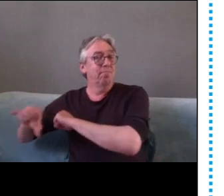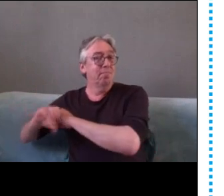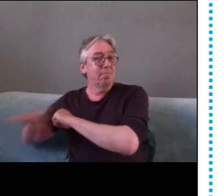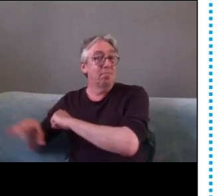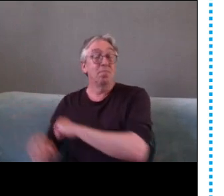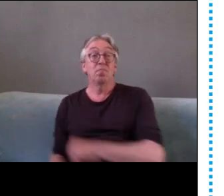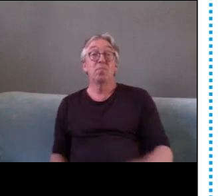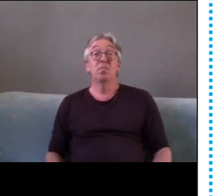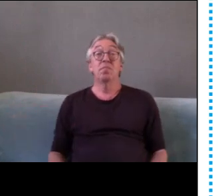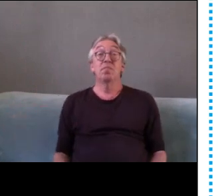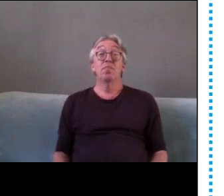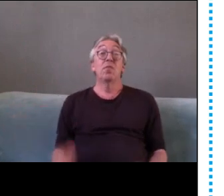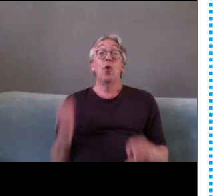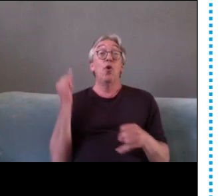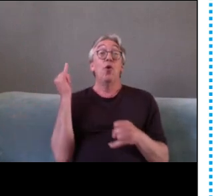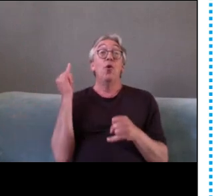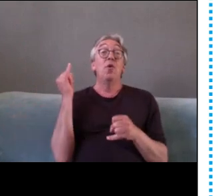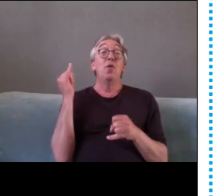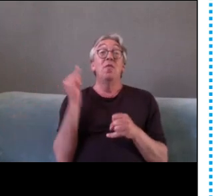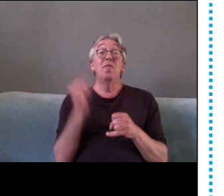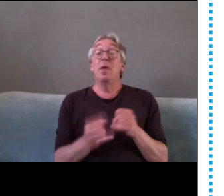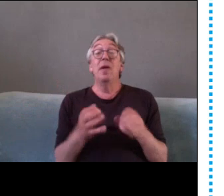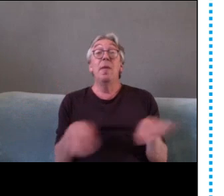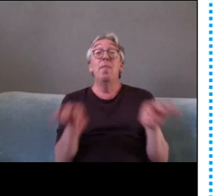to raise awareness about the European Accessibility Act